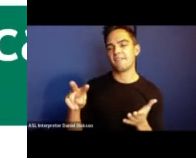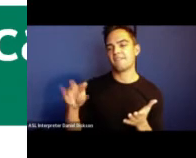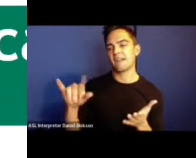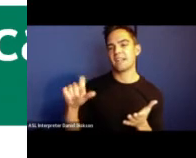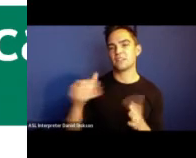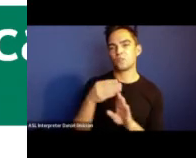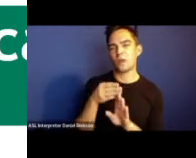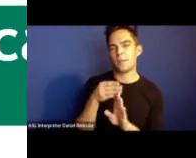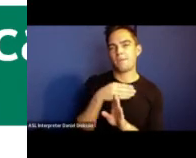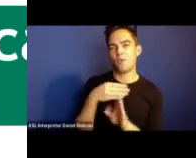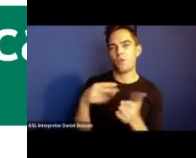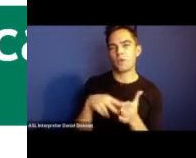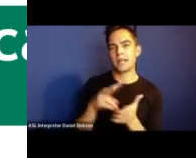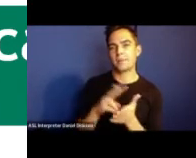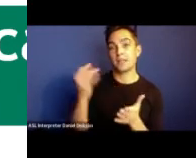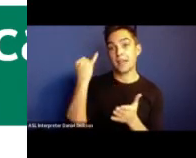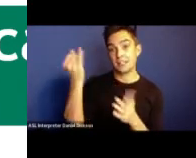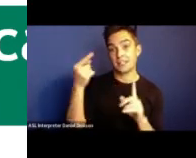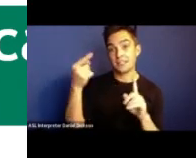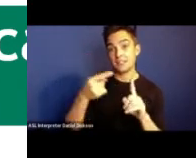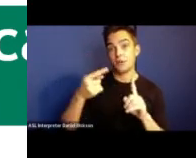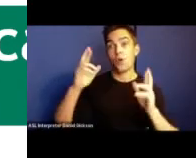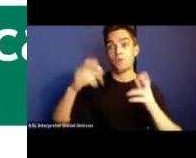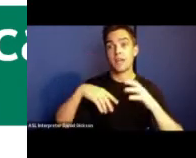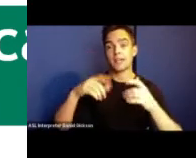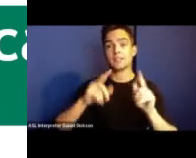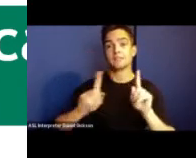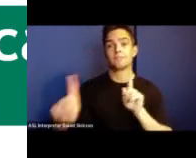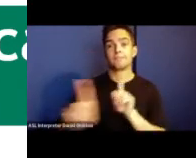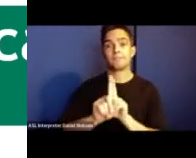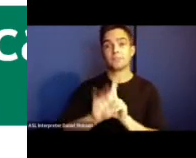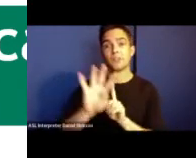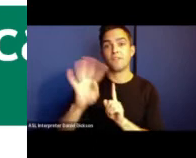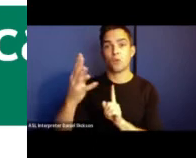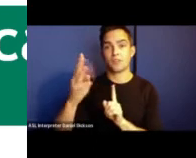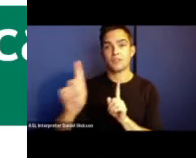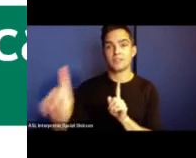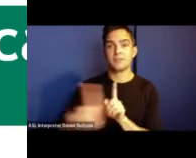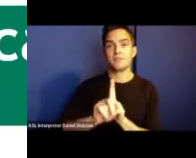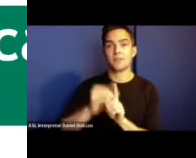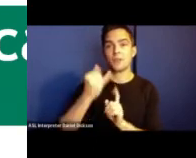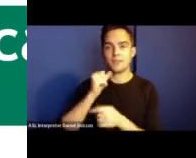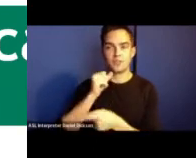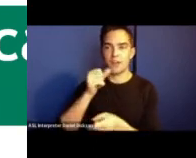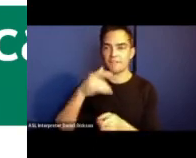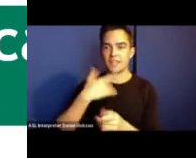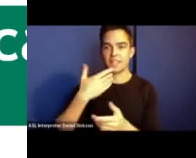the idea being that hopefully, I can get in front of number four. So if they're not feeling connected, if their outcome